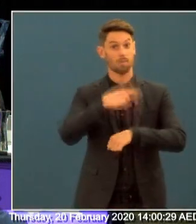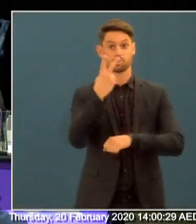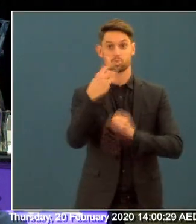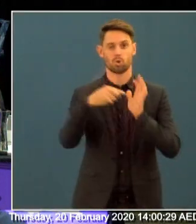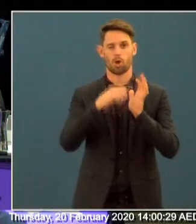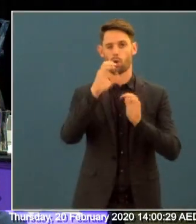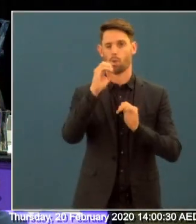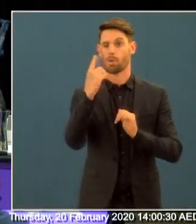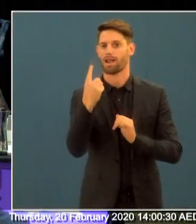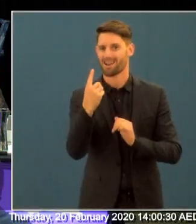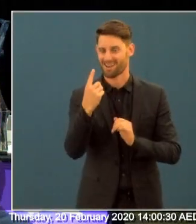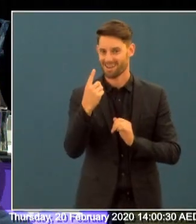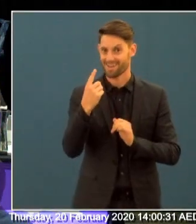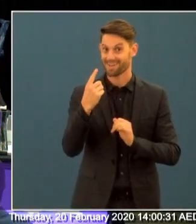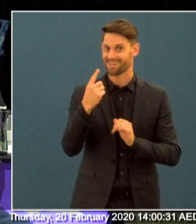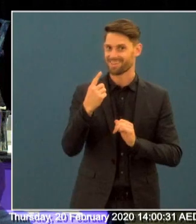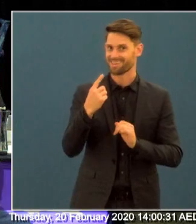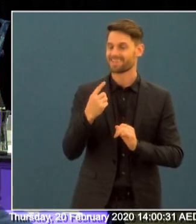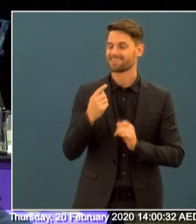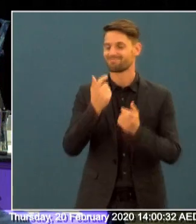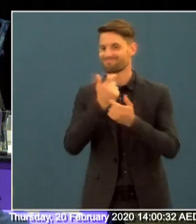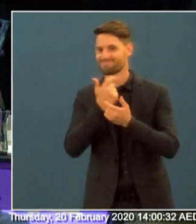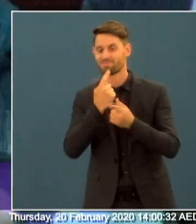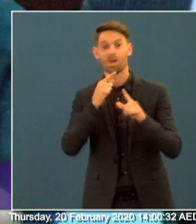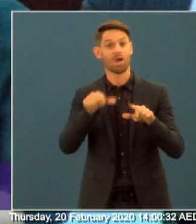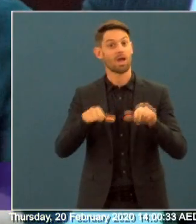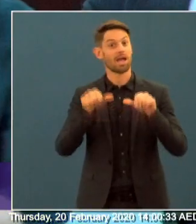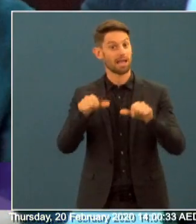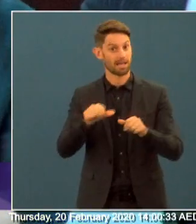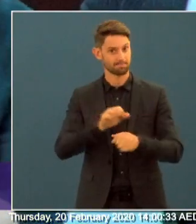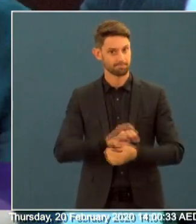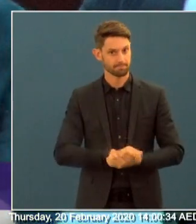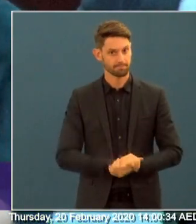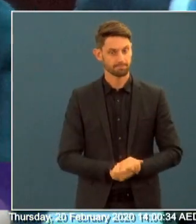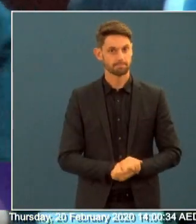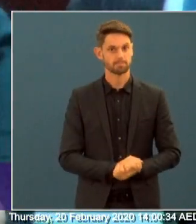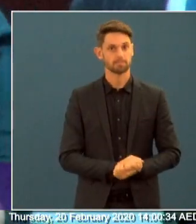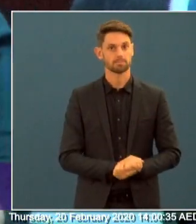Wait 30 seconds and I'll get there. Well, I will take the time that's available, even if it's 30 seconds.